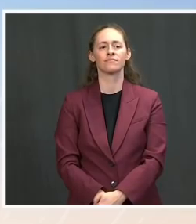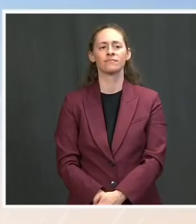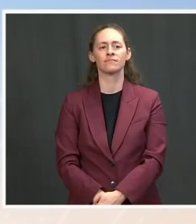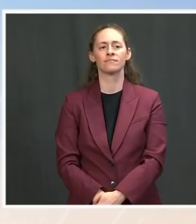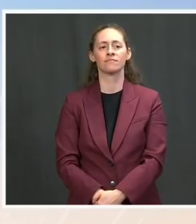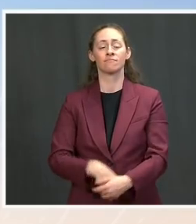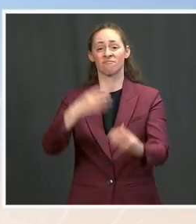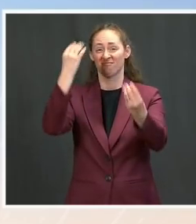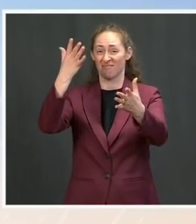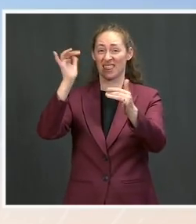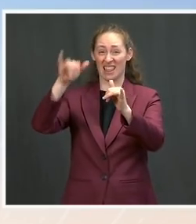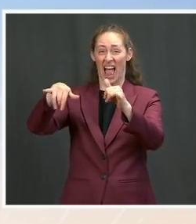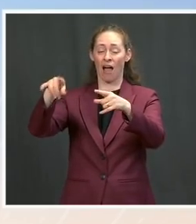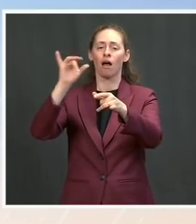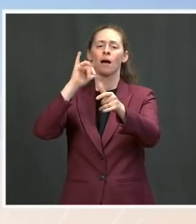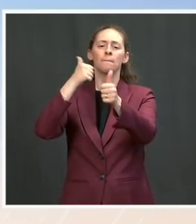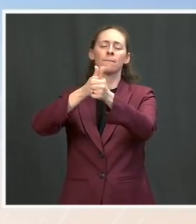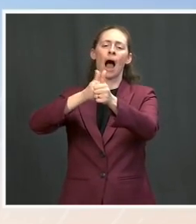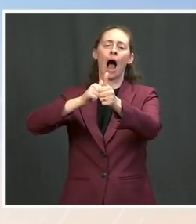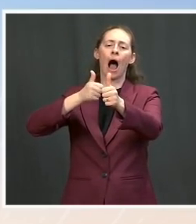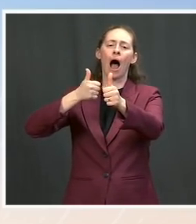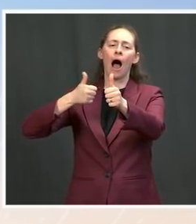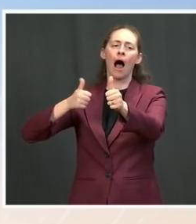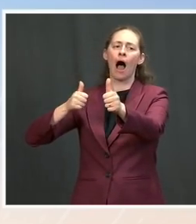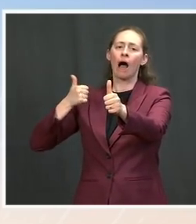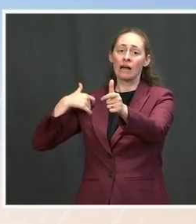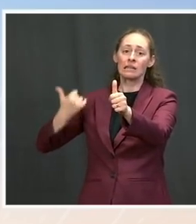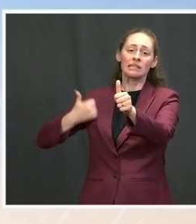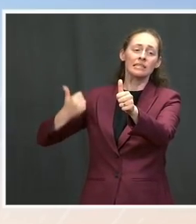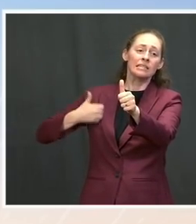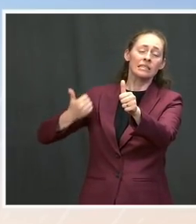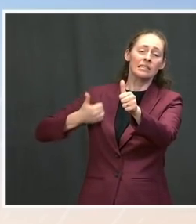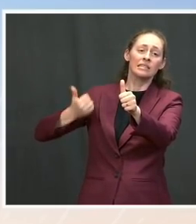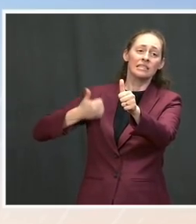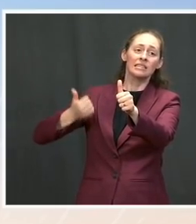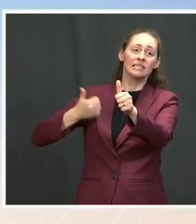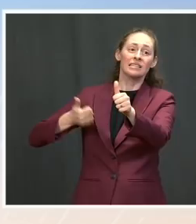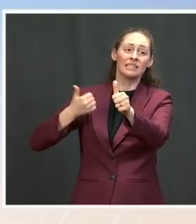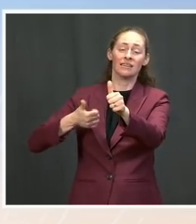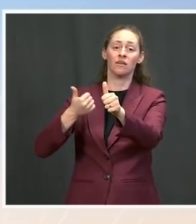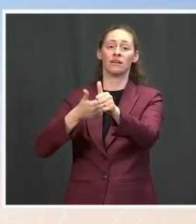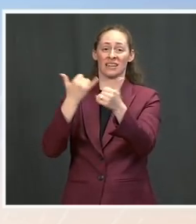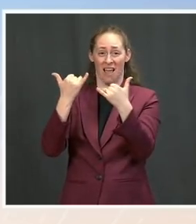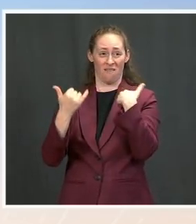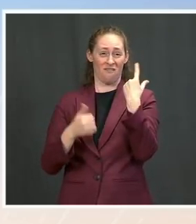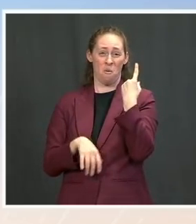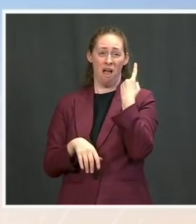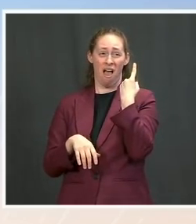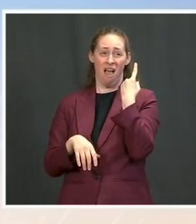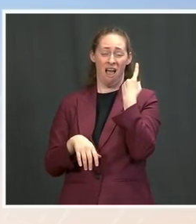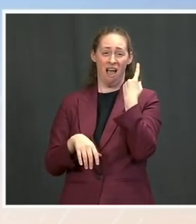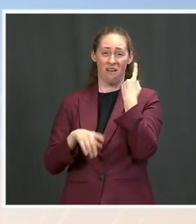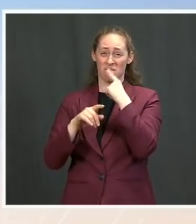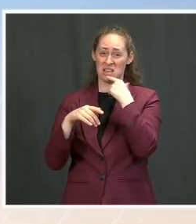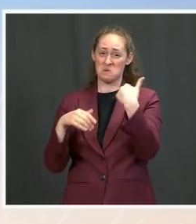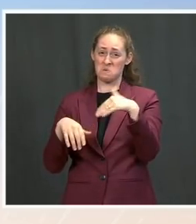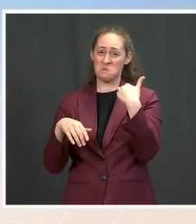Currently, it only has one board member out of five. The President wanted to fill the vacancies -- or hopes to fill the vacancies quickly to make sure the board